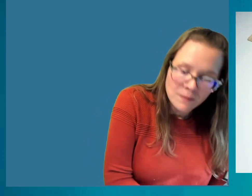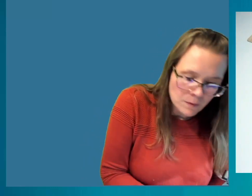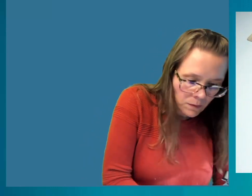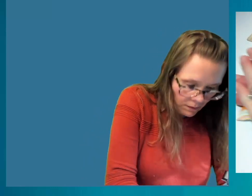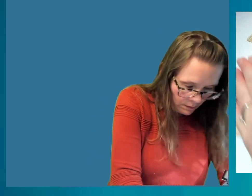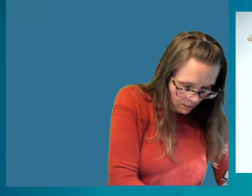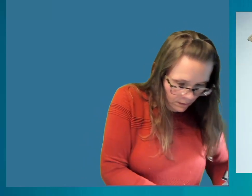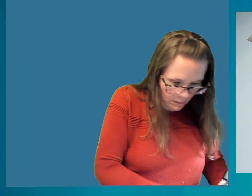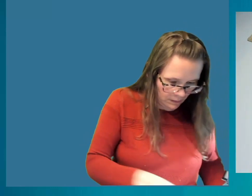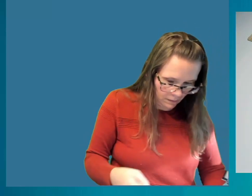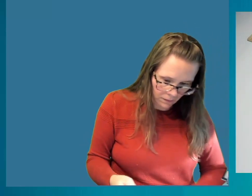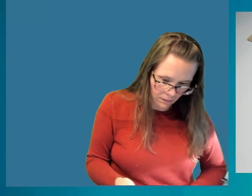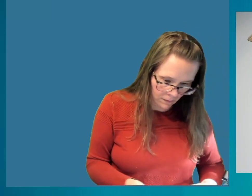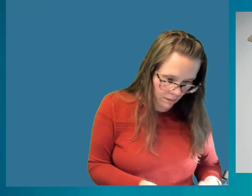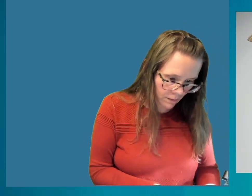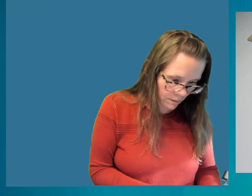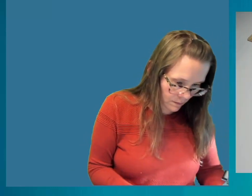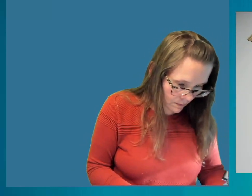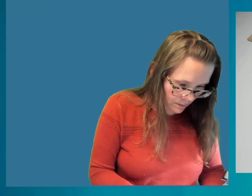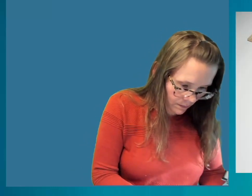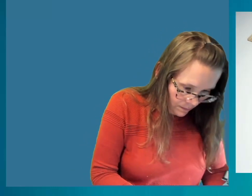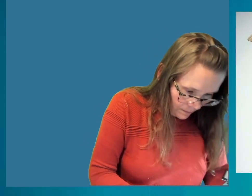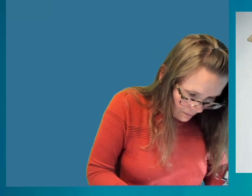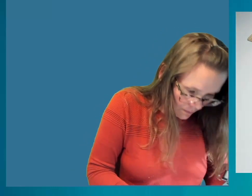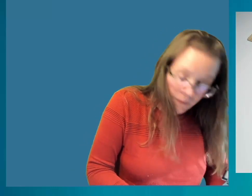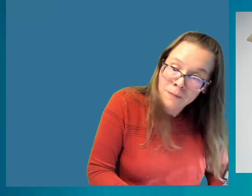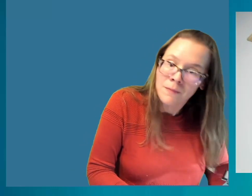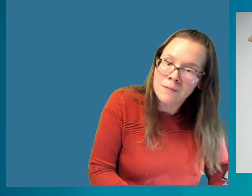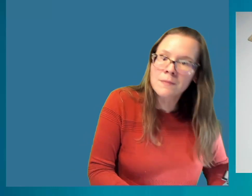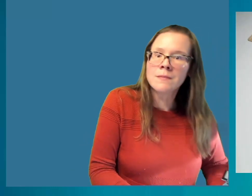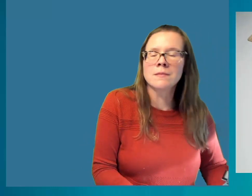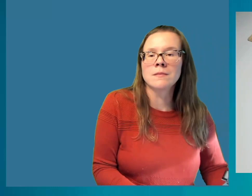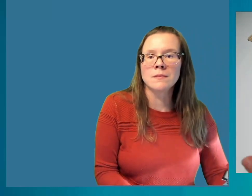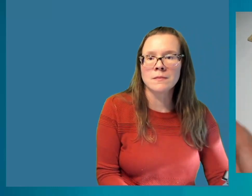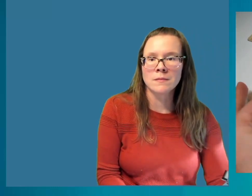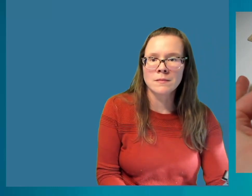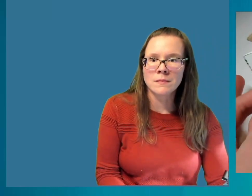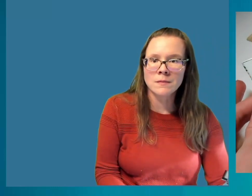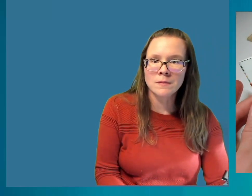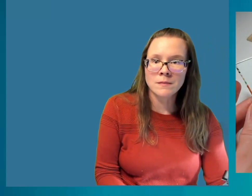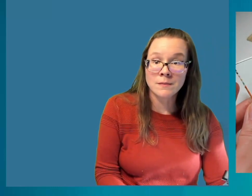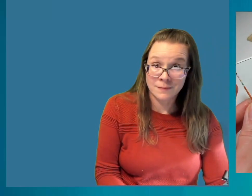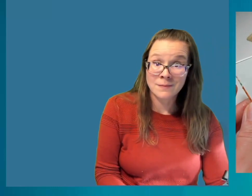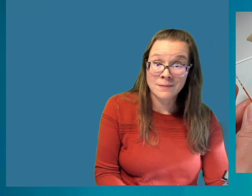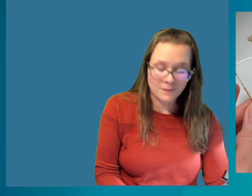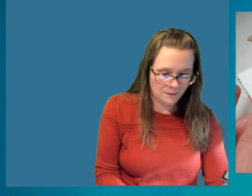everything the right size. And I like to kind of just give it a press all along to kind of like